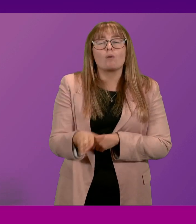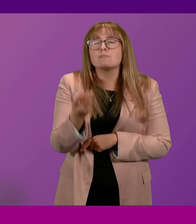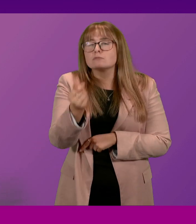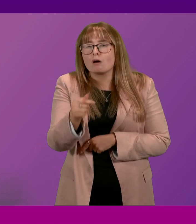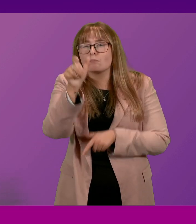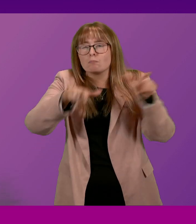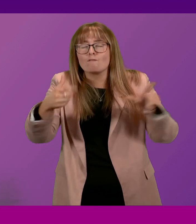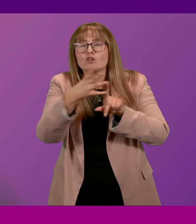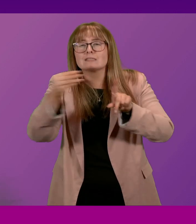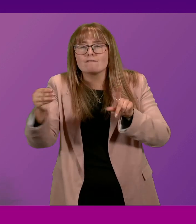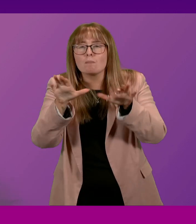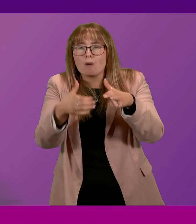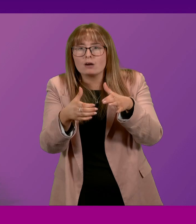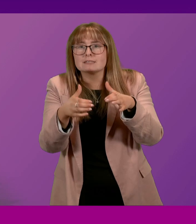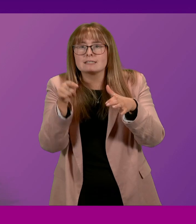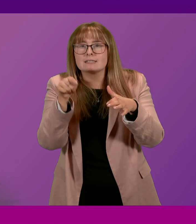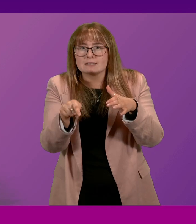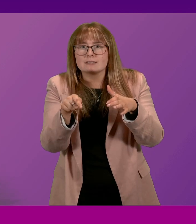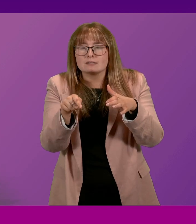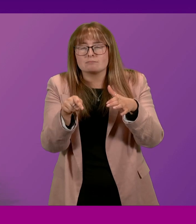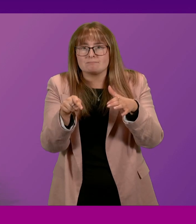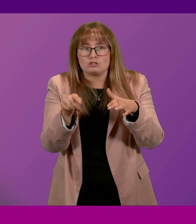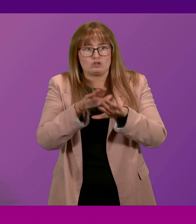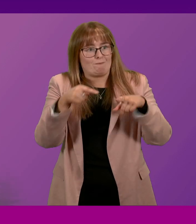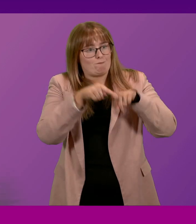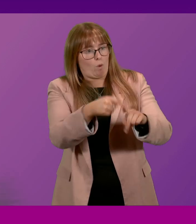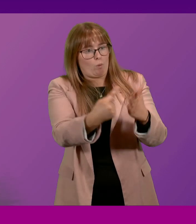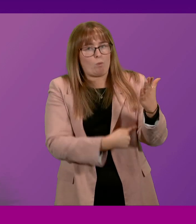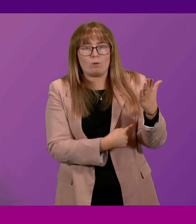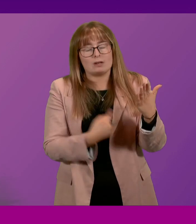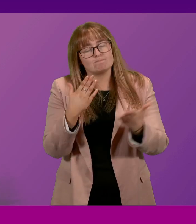Conservative Party departs from that approach, and I deeply regret that.